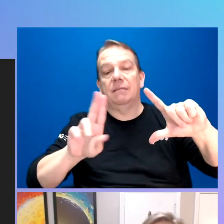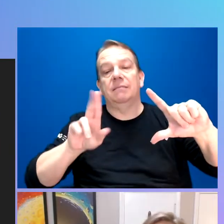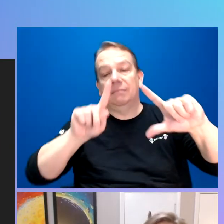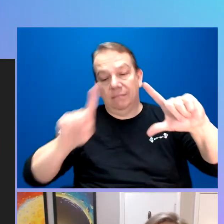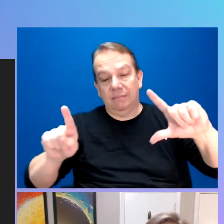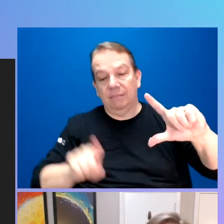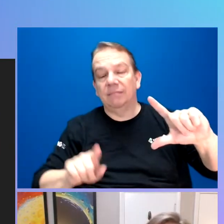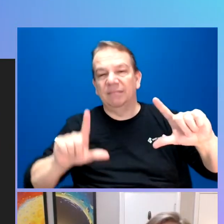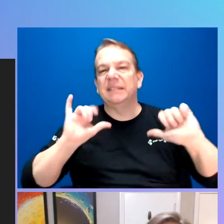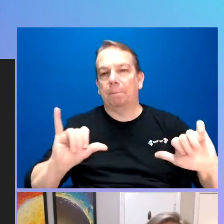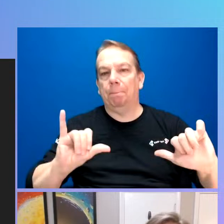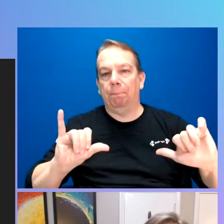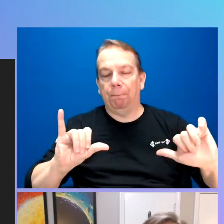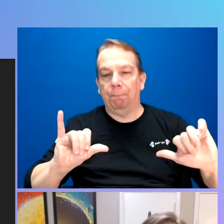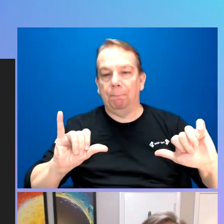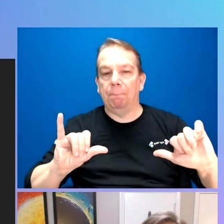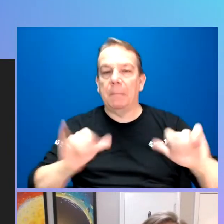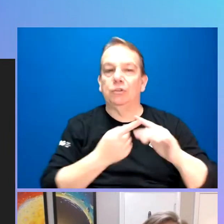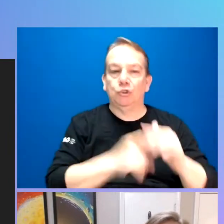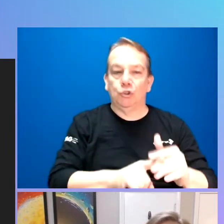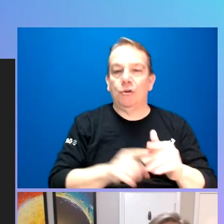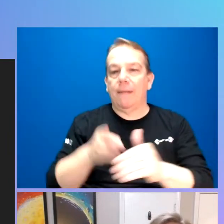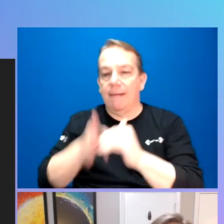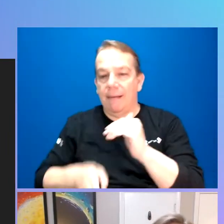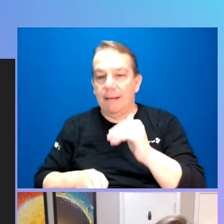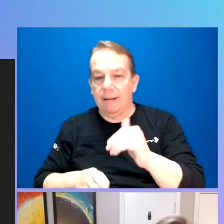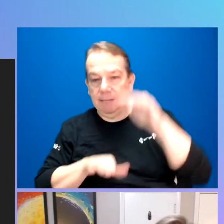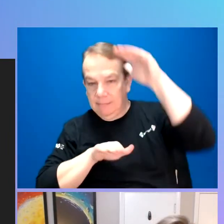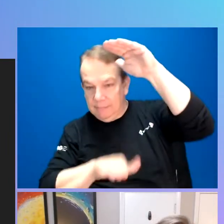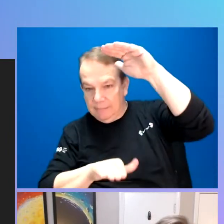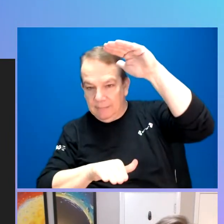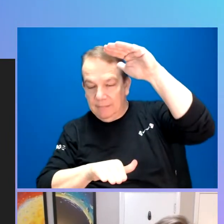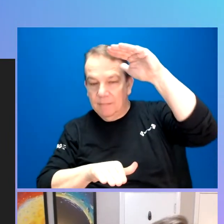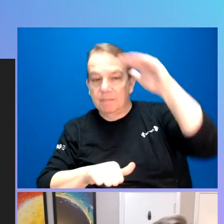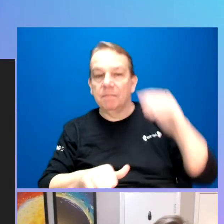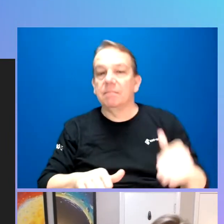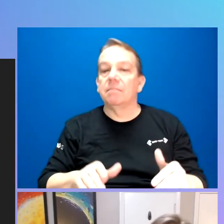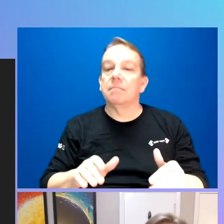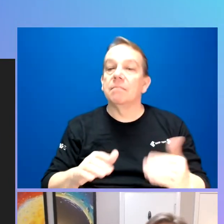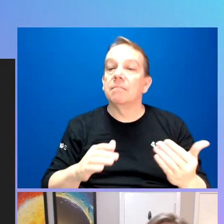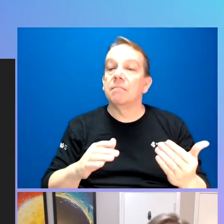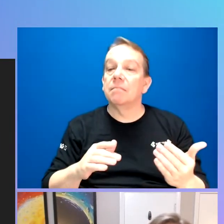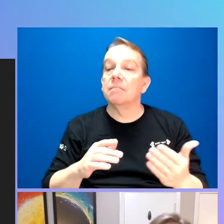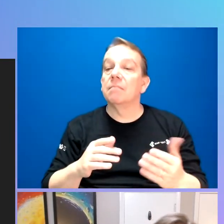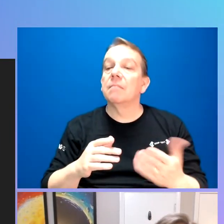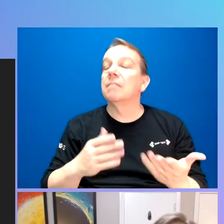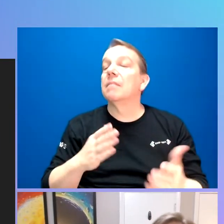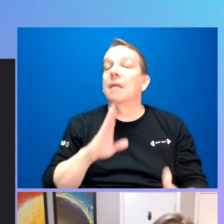for the start and end tags is an unordered list is just what we